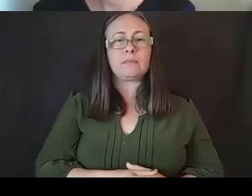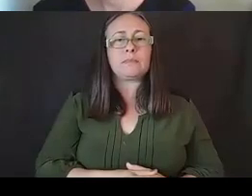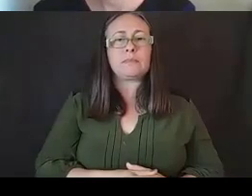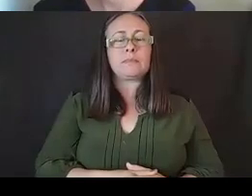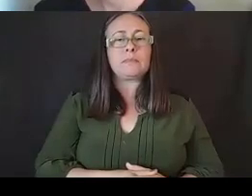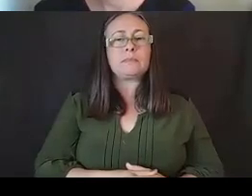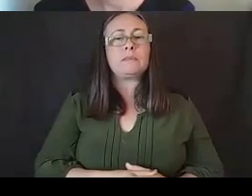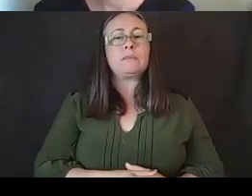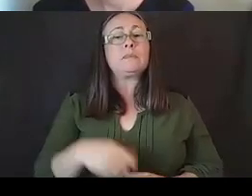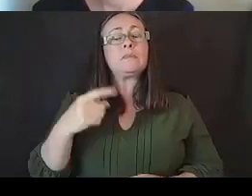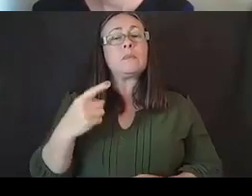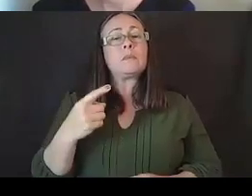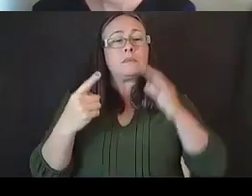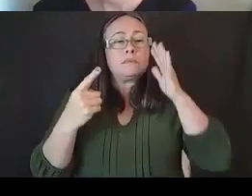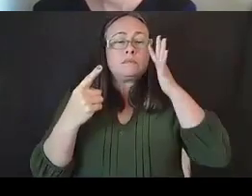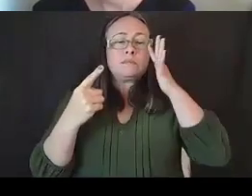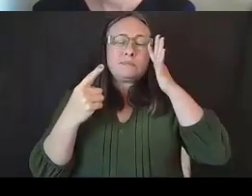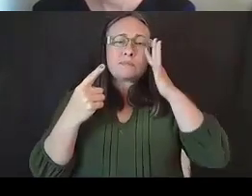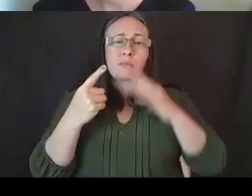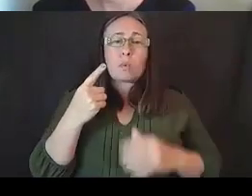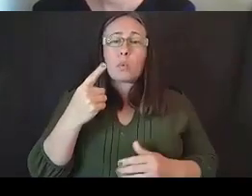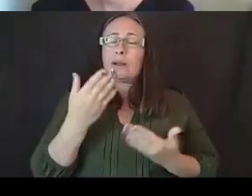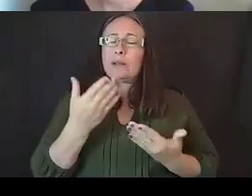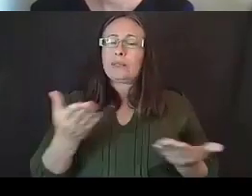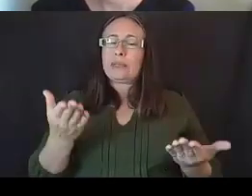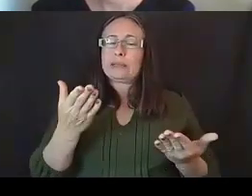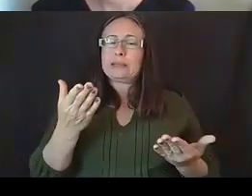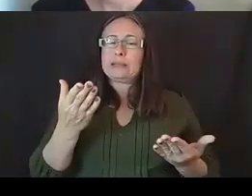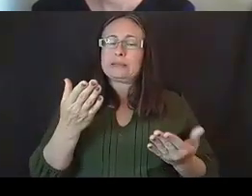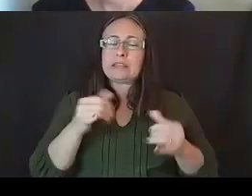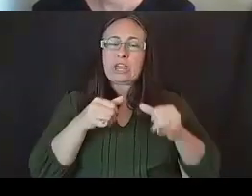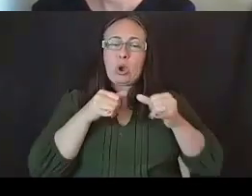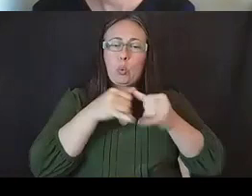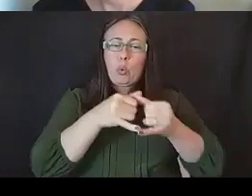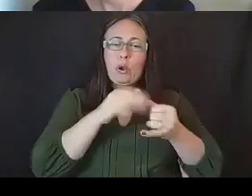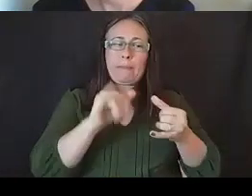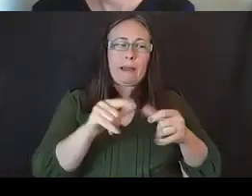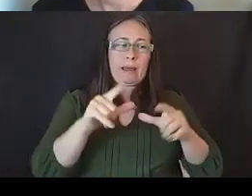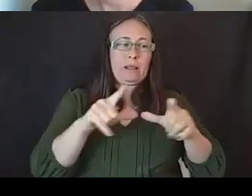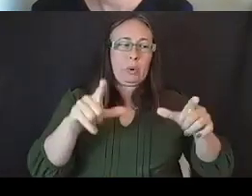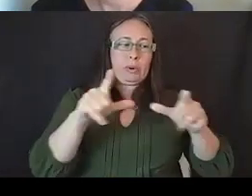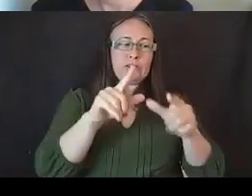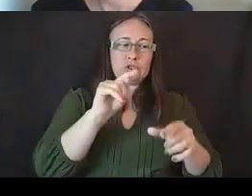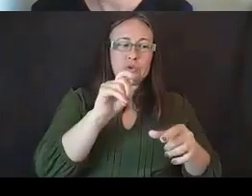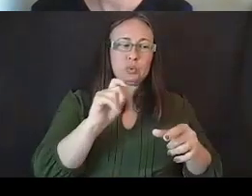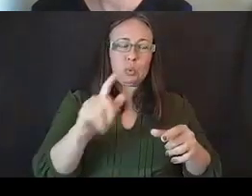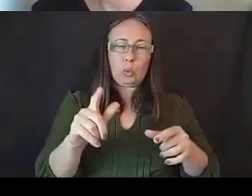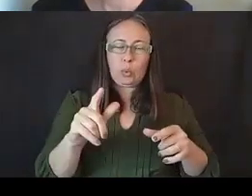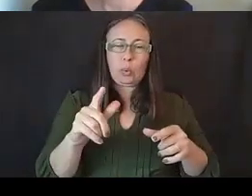One of the things that awards by location tool might be something in RePORT that people want to explore